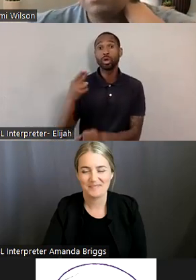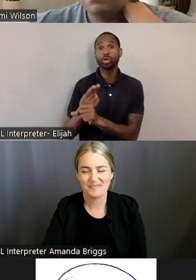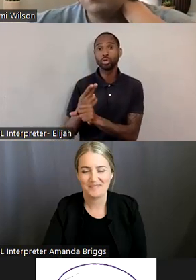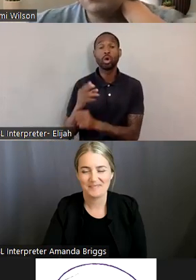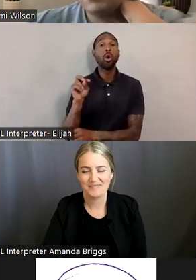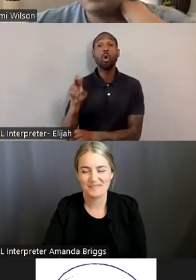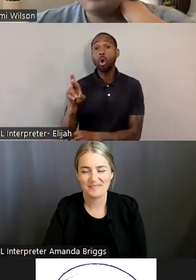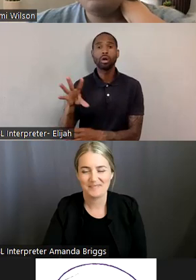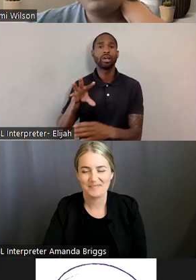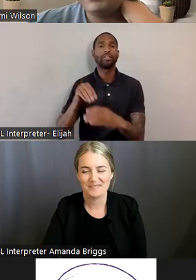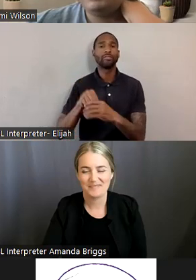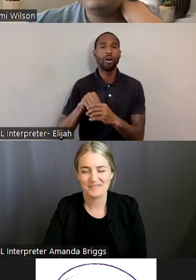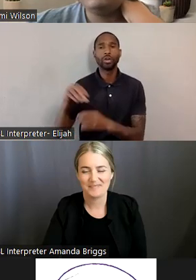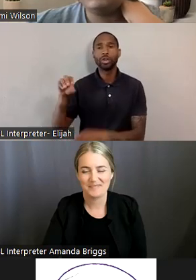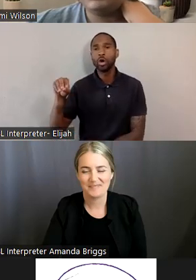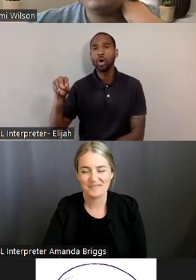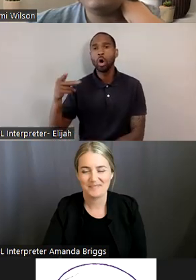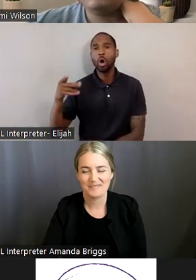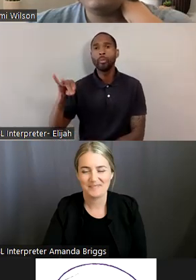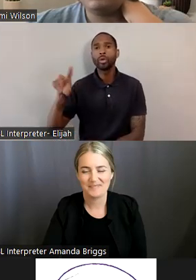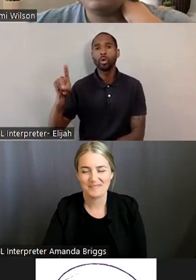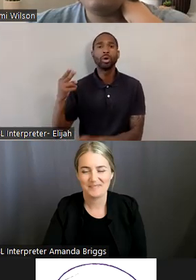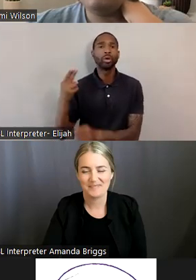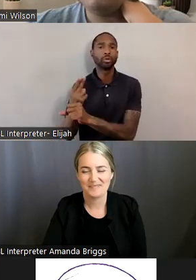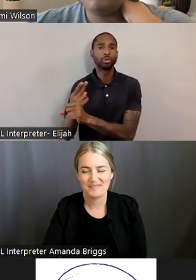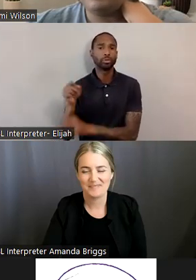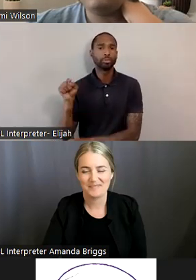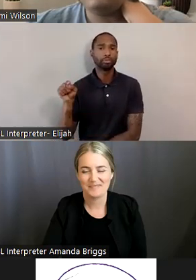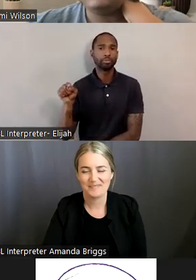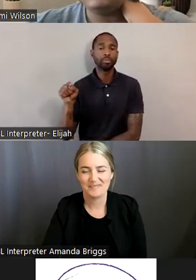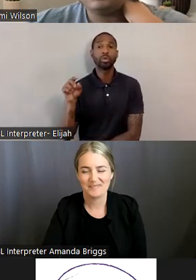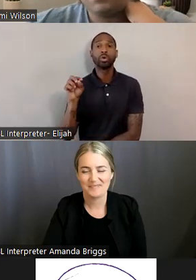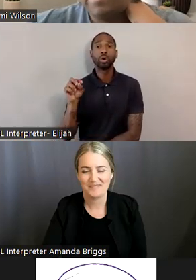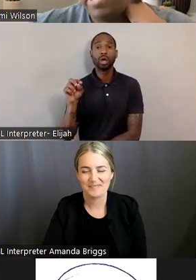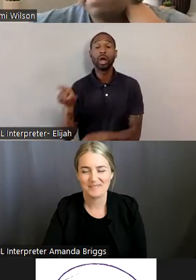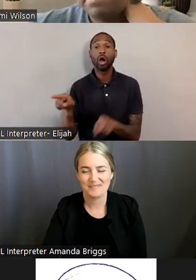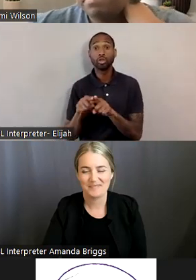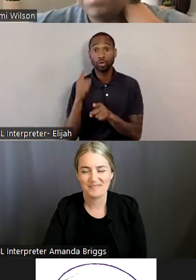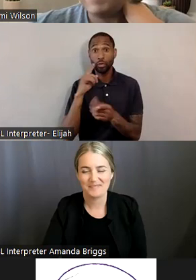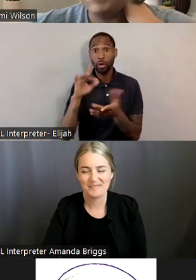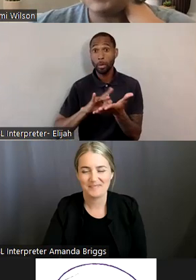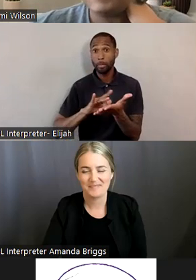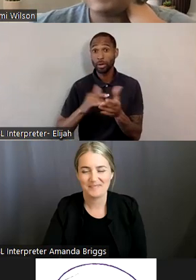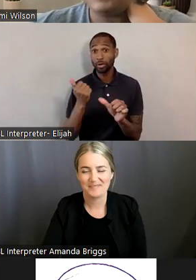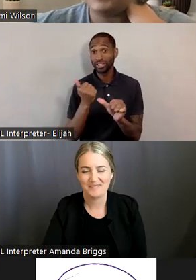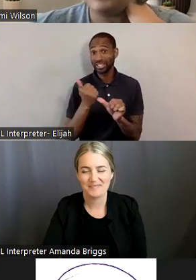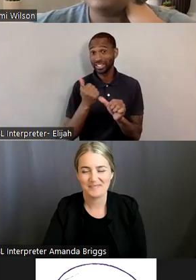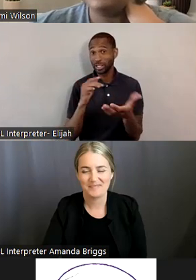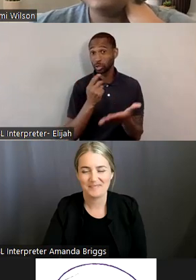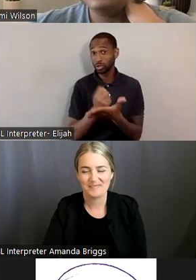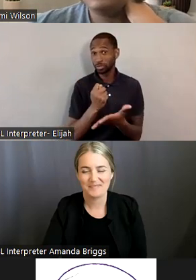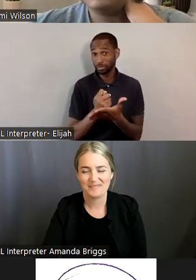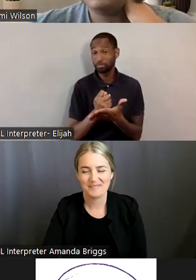in opioid use and medical assisted treatment, medication assistant treatment.